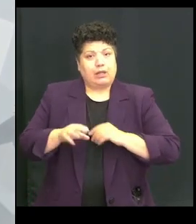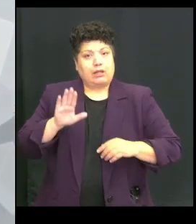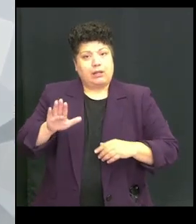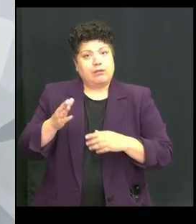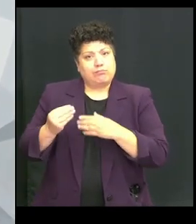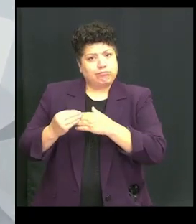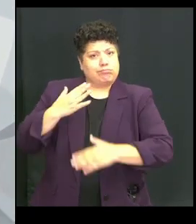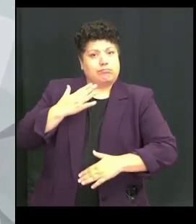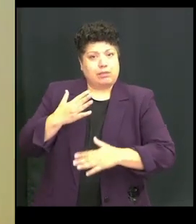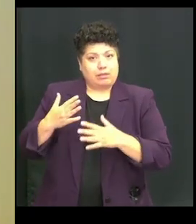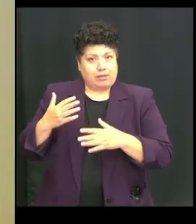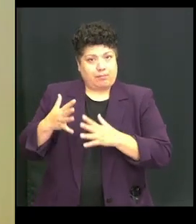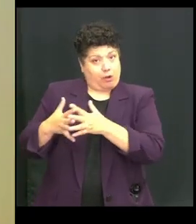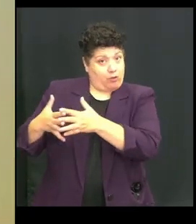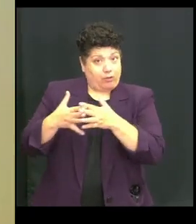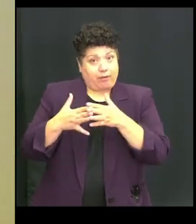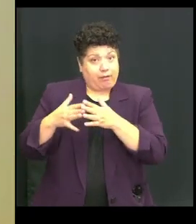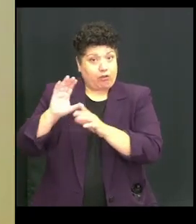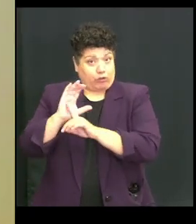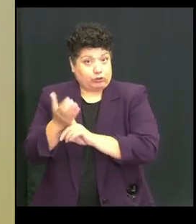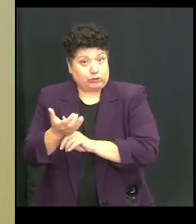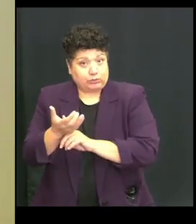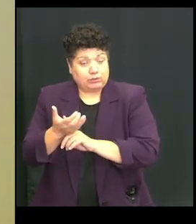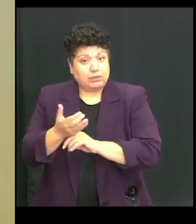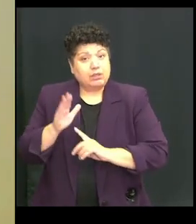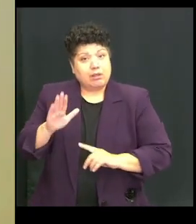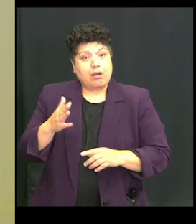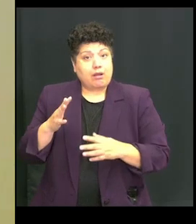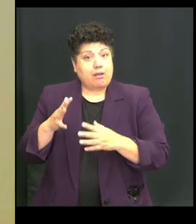and increasingly that's American politics too.